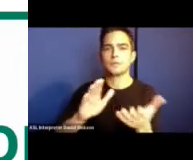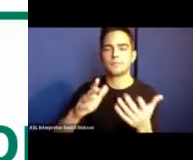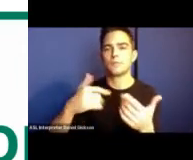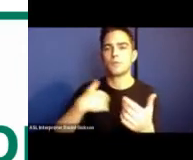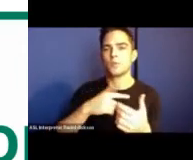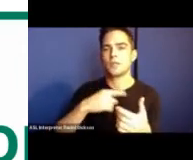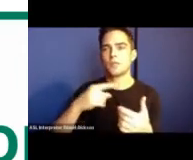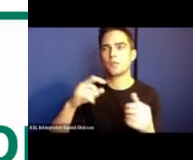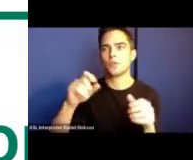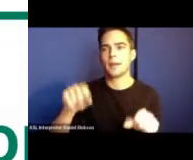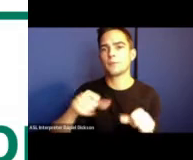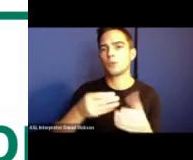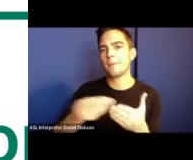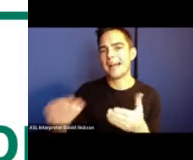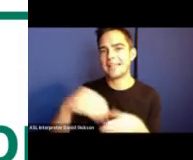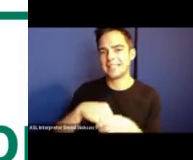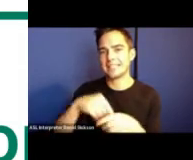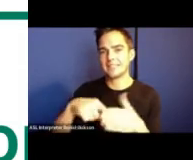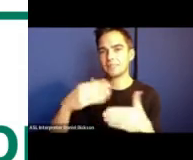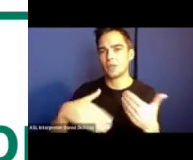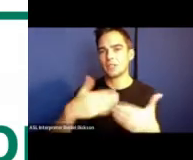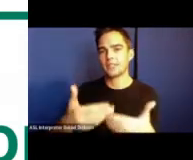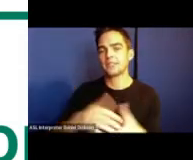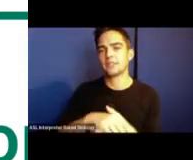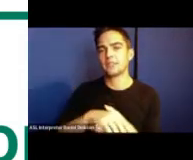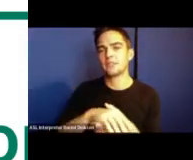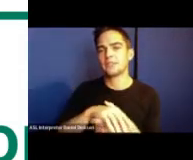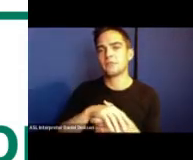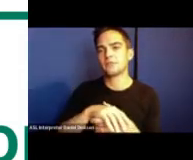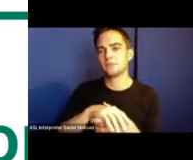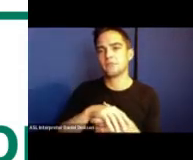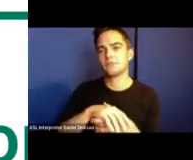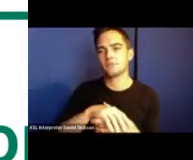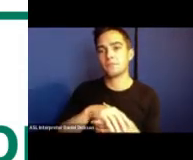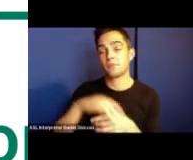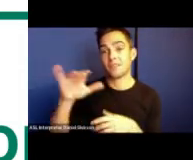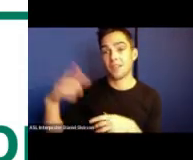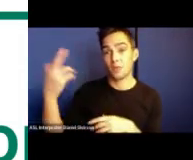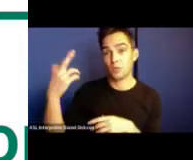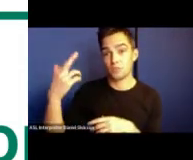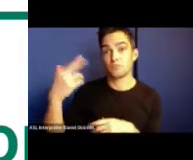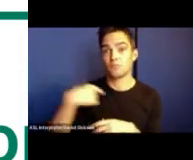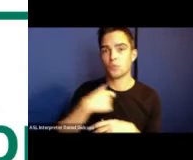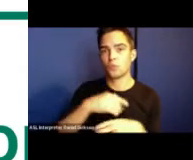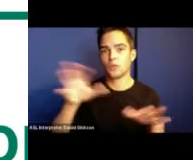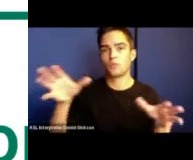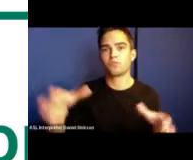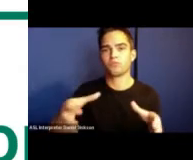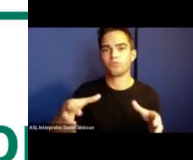into this process. And I think it's really one of the reasons why we stay together. It's been